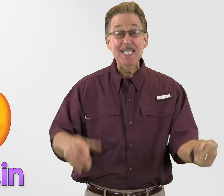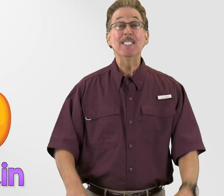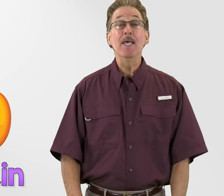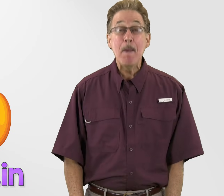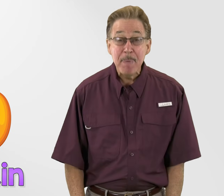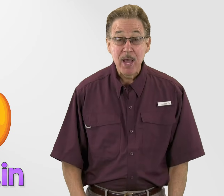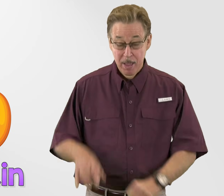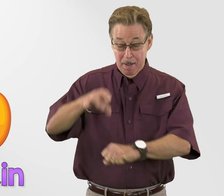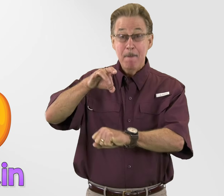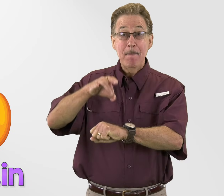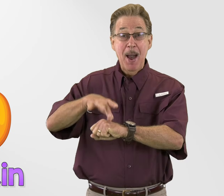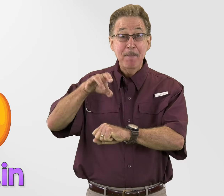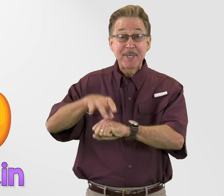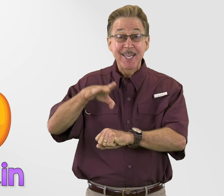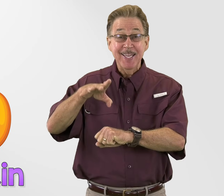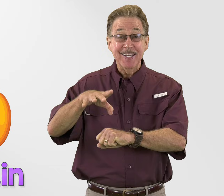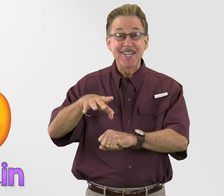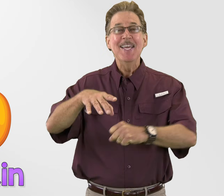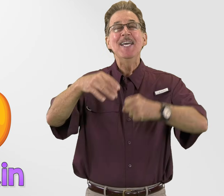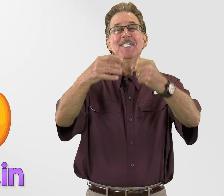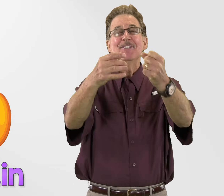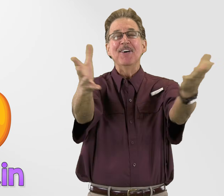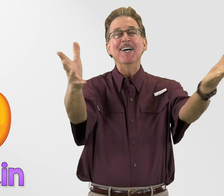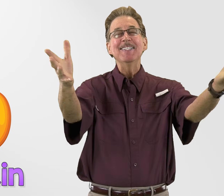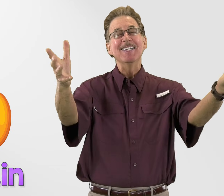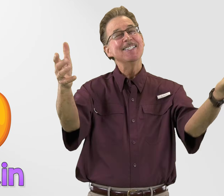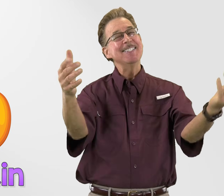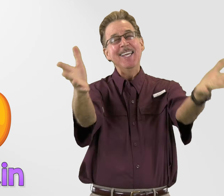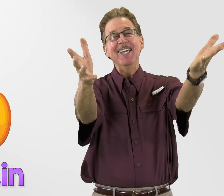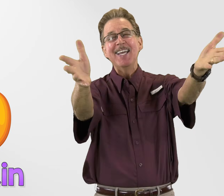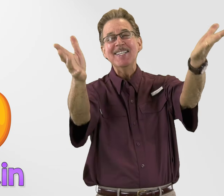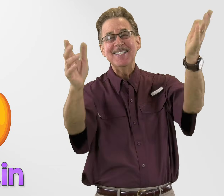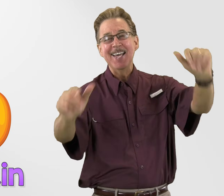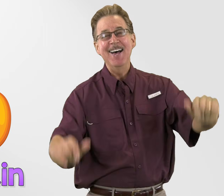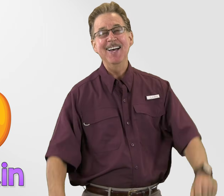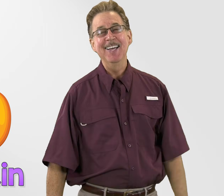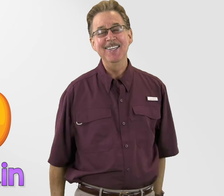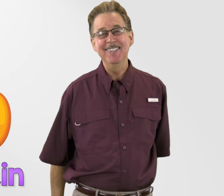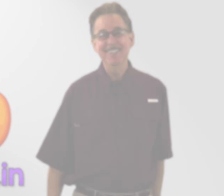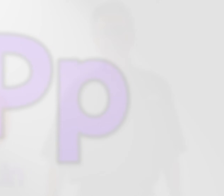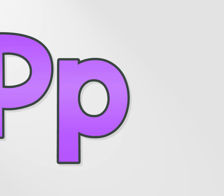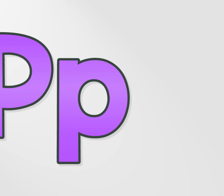P p says /p/ pumpkin It's fun to sing and sign